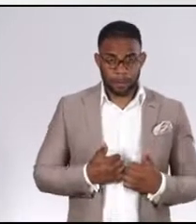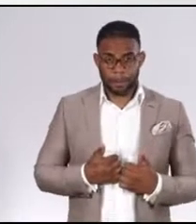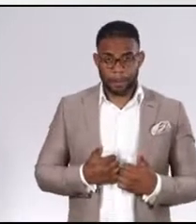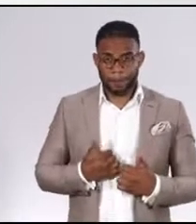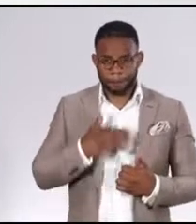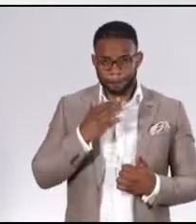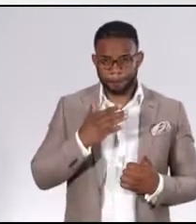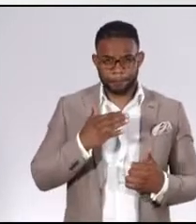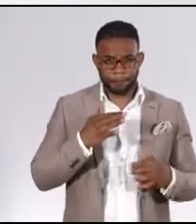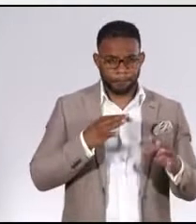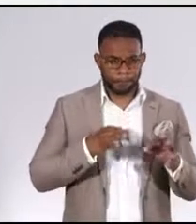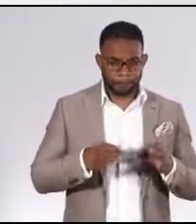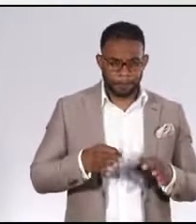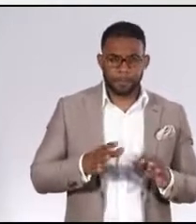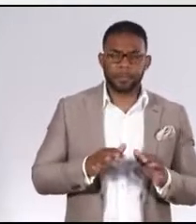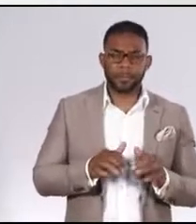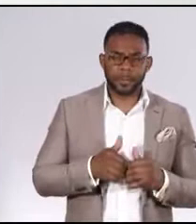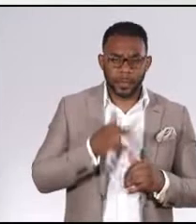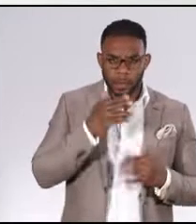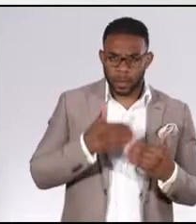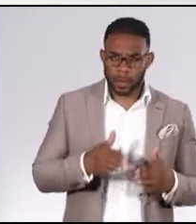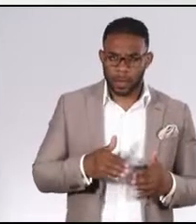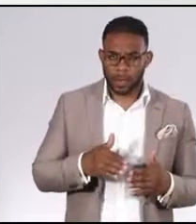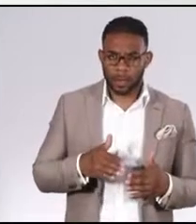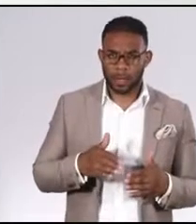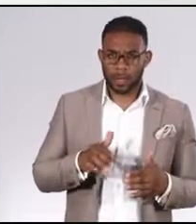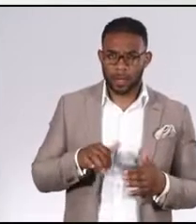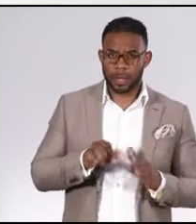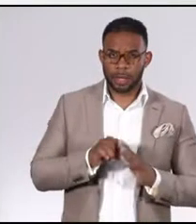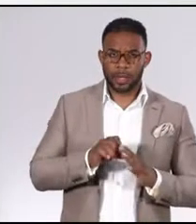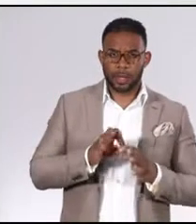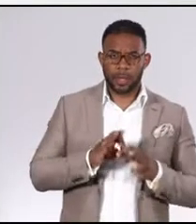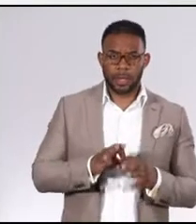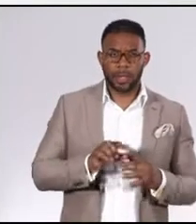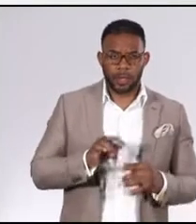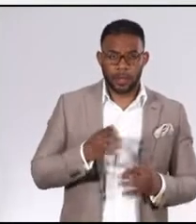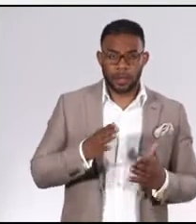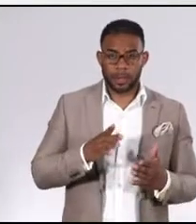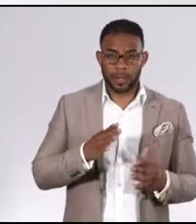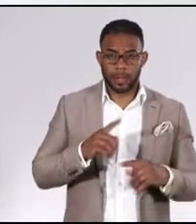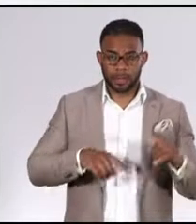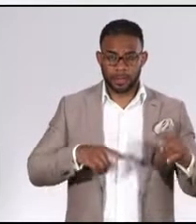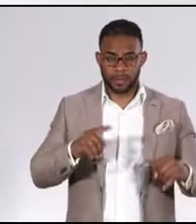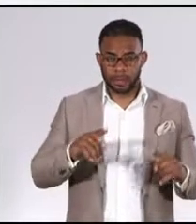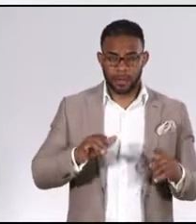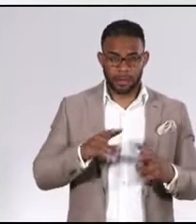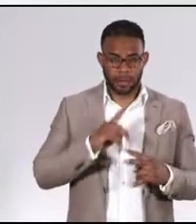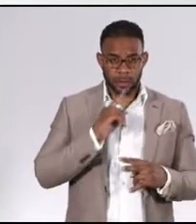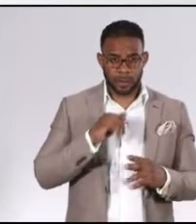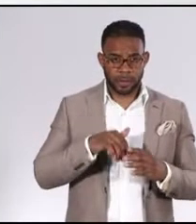We're gonna wanna explore how hearing loss and the symptoms related to it might vary, whether that be from day to day,